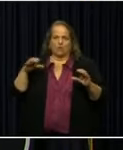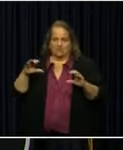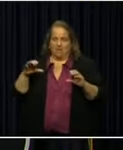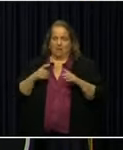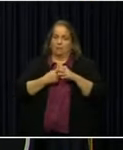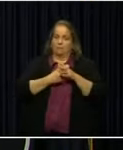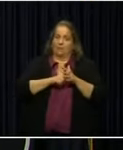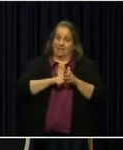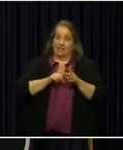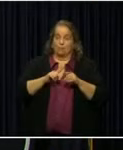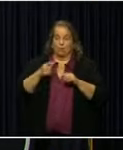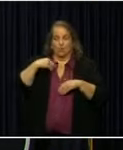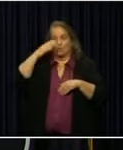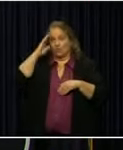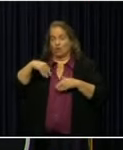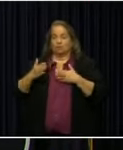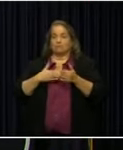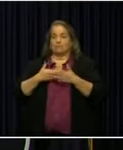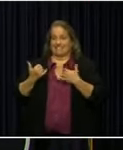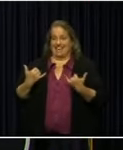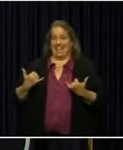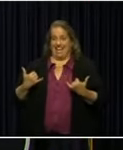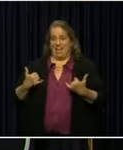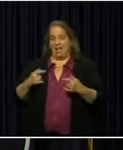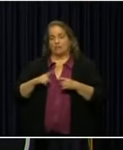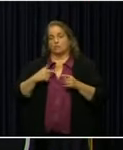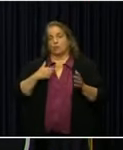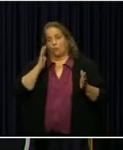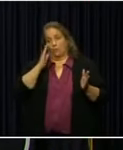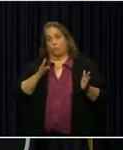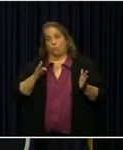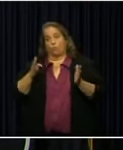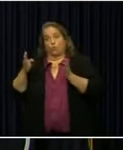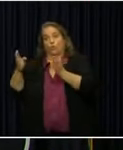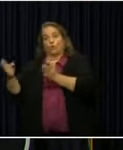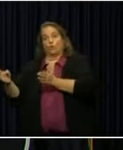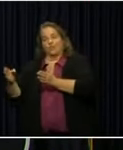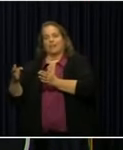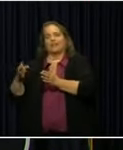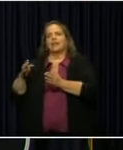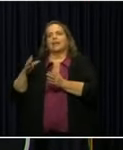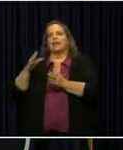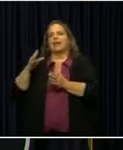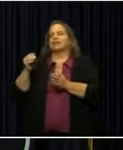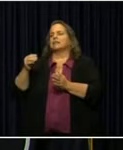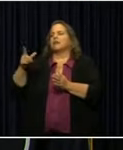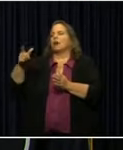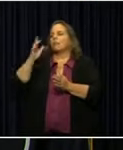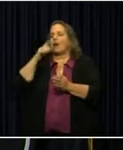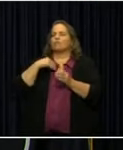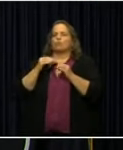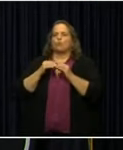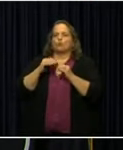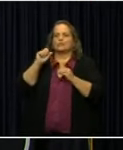SAME PAGE REGARDLESS OF RHETORIC THAT GETS OUT THERE. NUMBER ONE, WE OUGHT TO KNOW AS